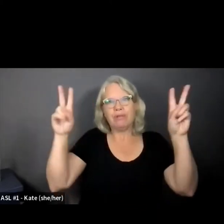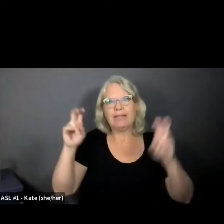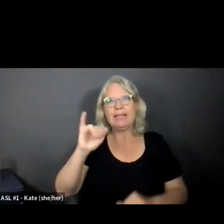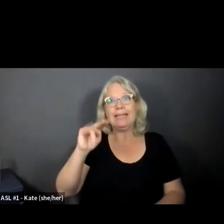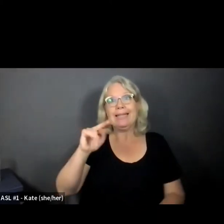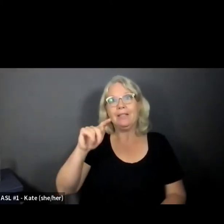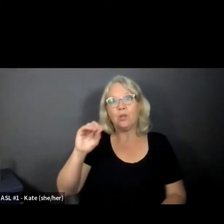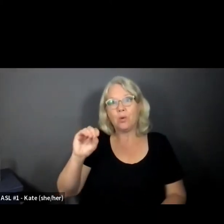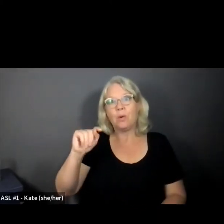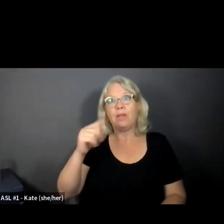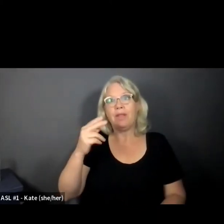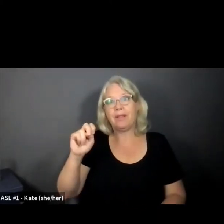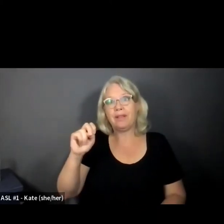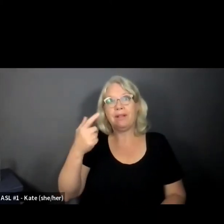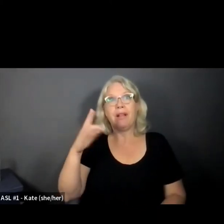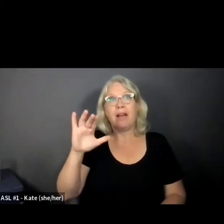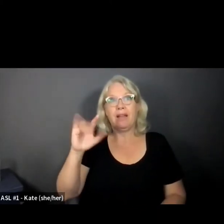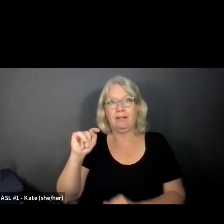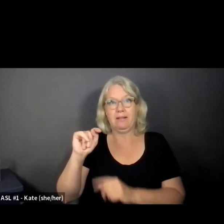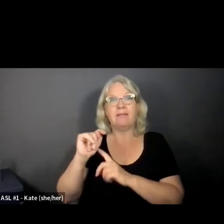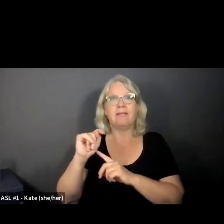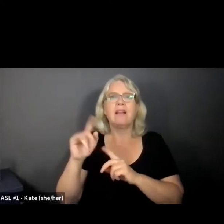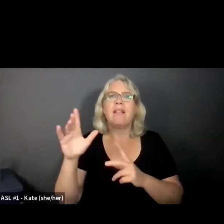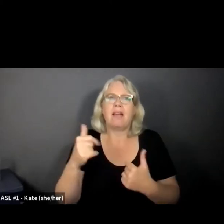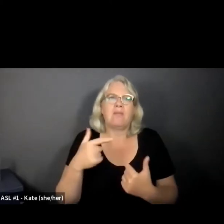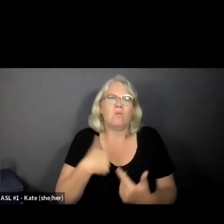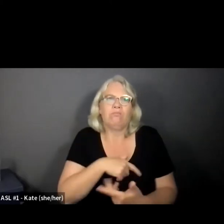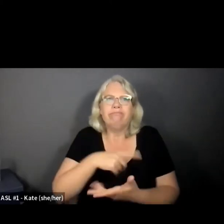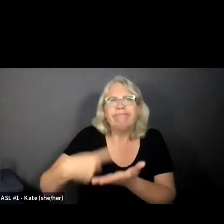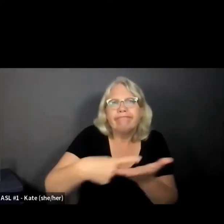WE CONTINUE TO WORK THROUGH THE CHALLENGES IN OUR DAILY WORK.